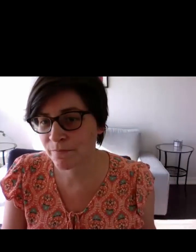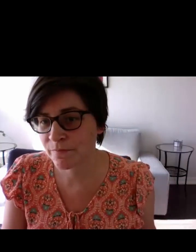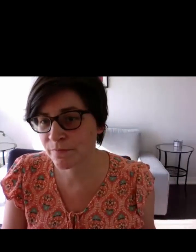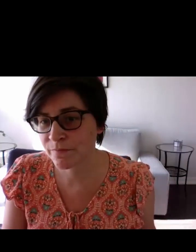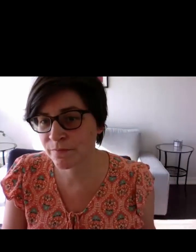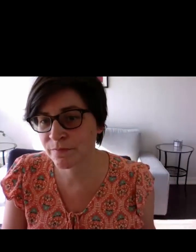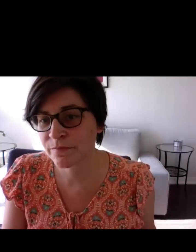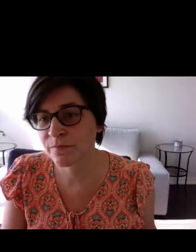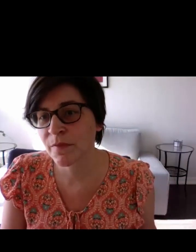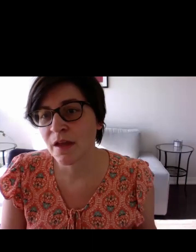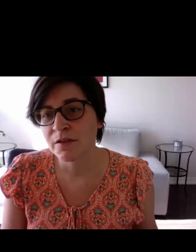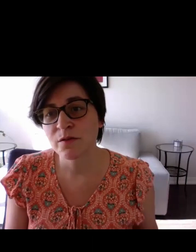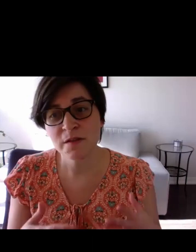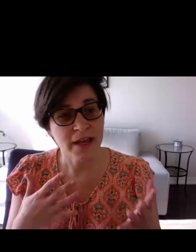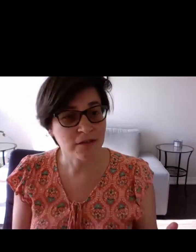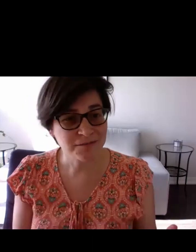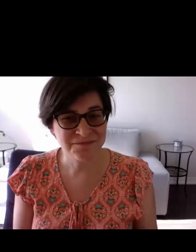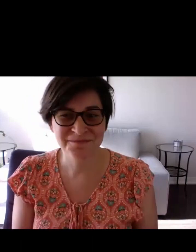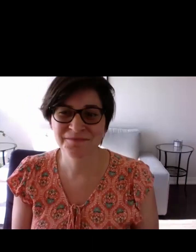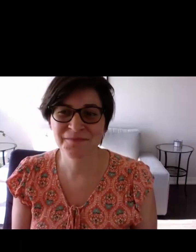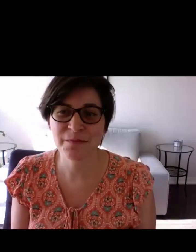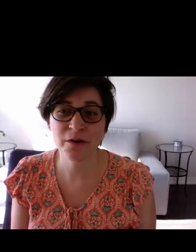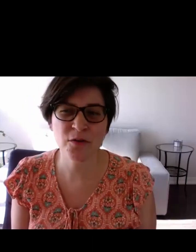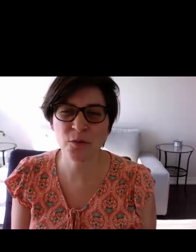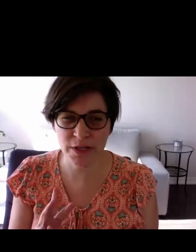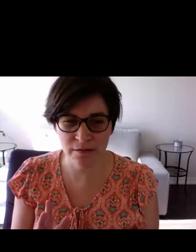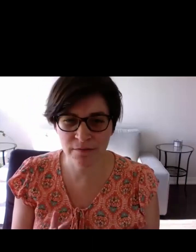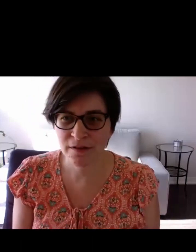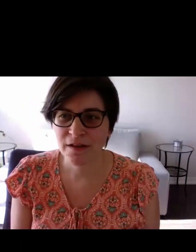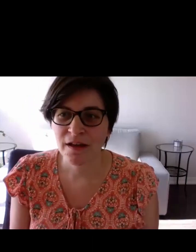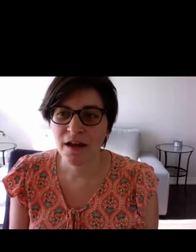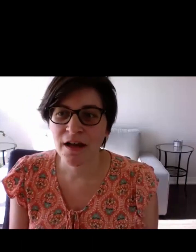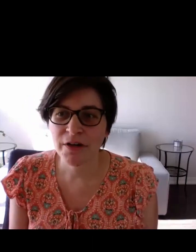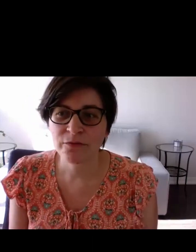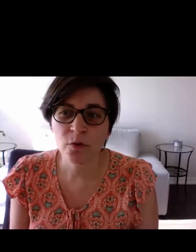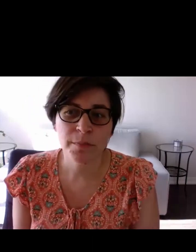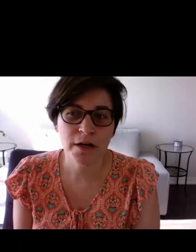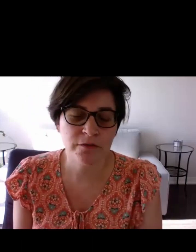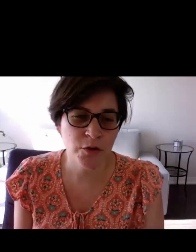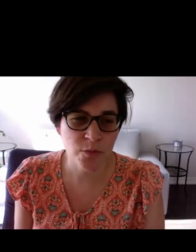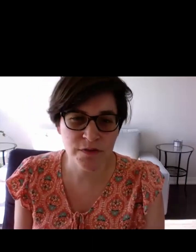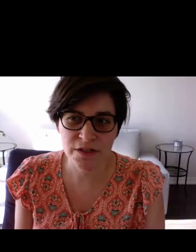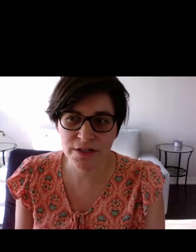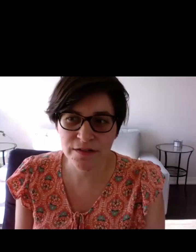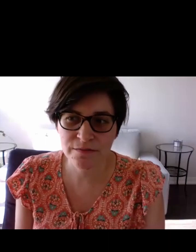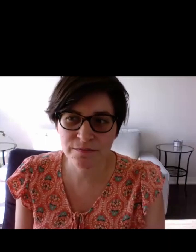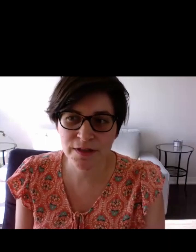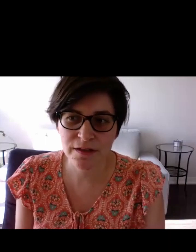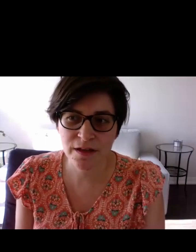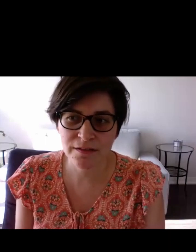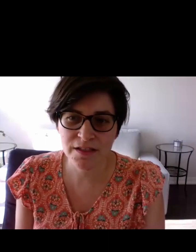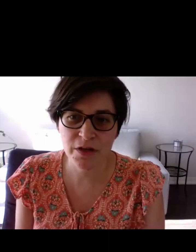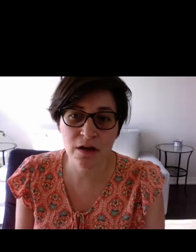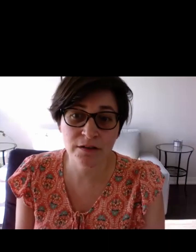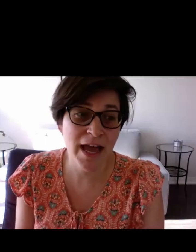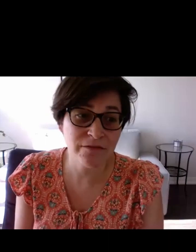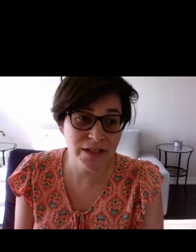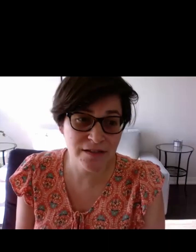So, this panel is part three of our four-part virtual series that’s been called Advocates